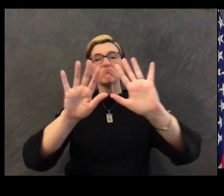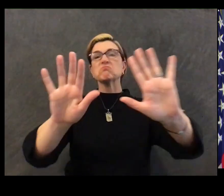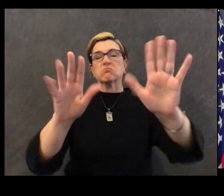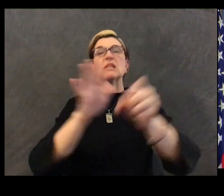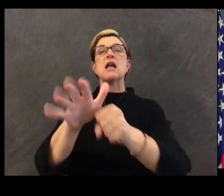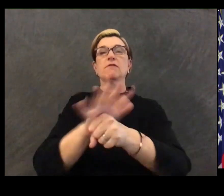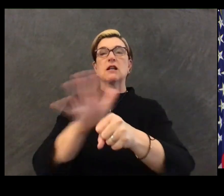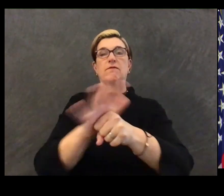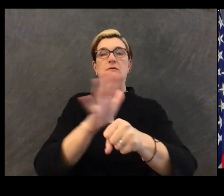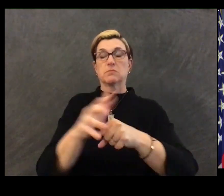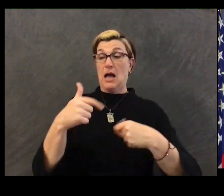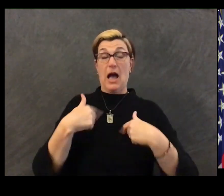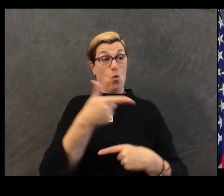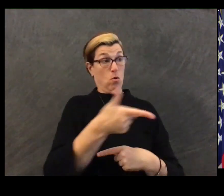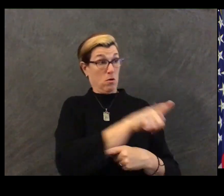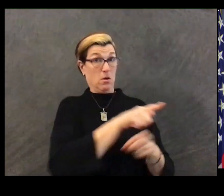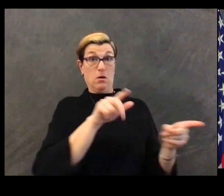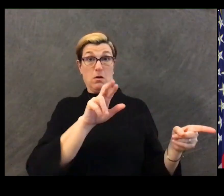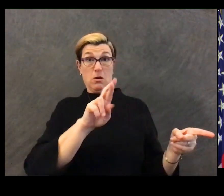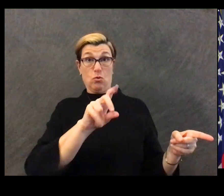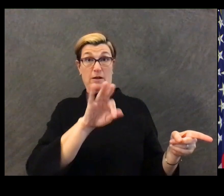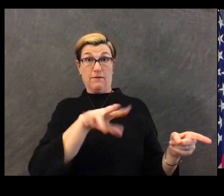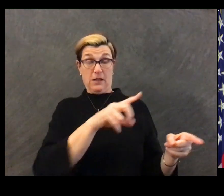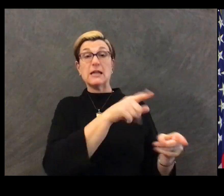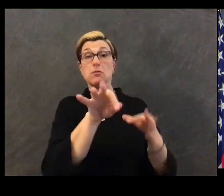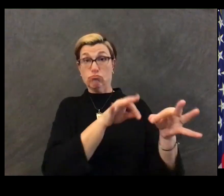up if you want we can get onto it later but I want the Vice President to speak